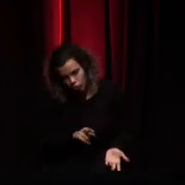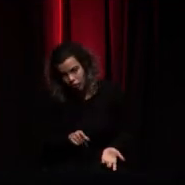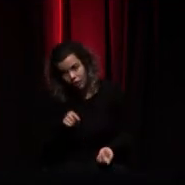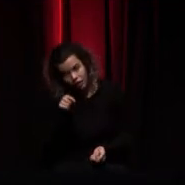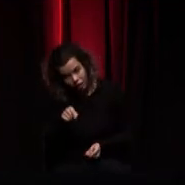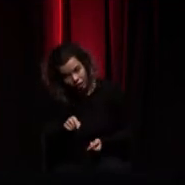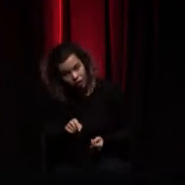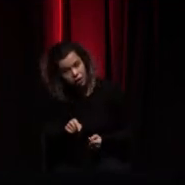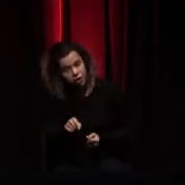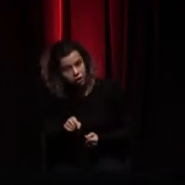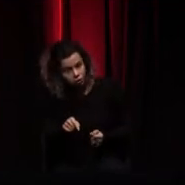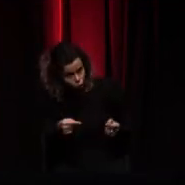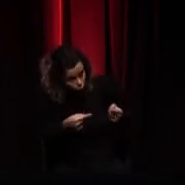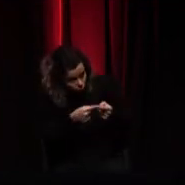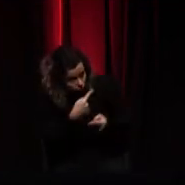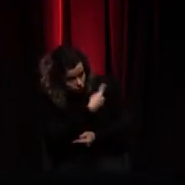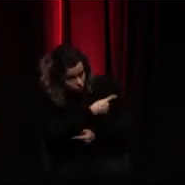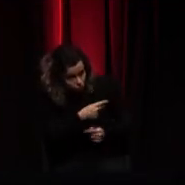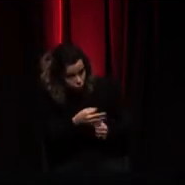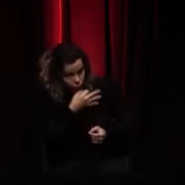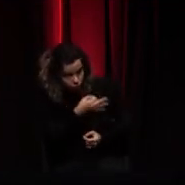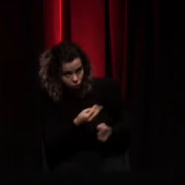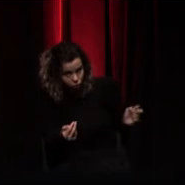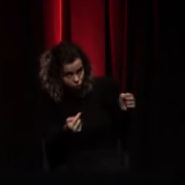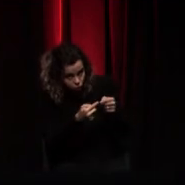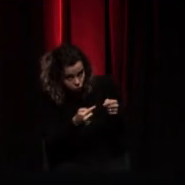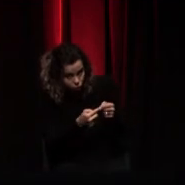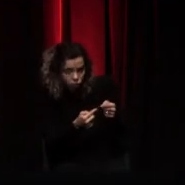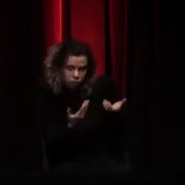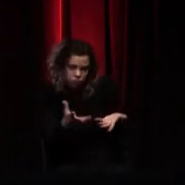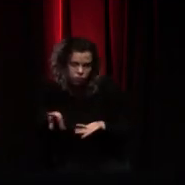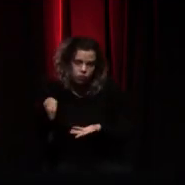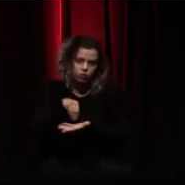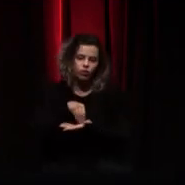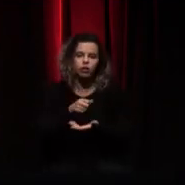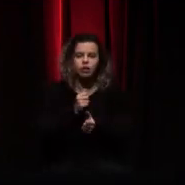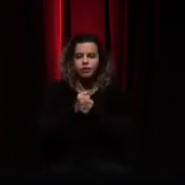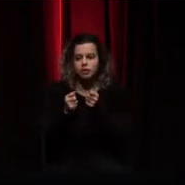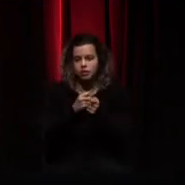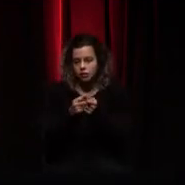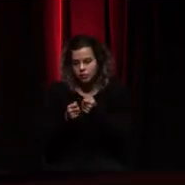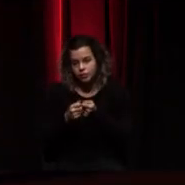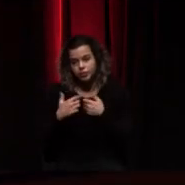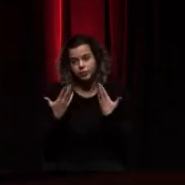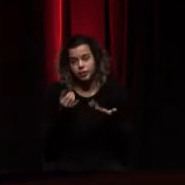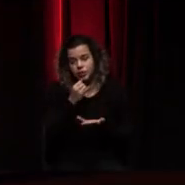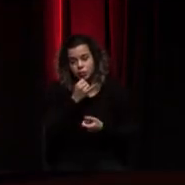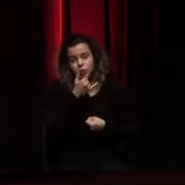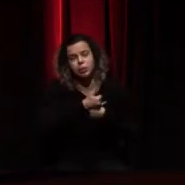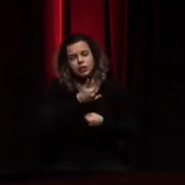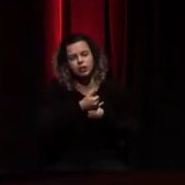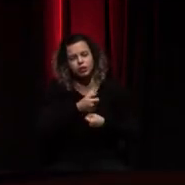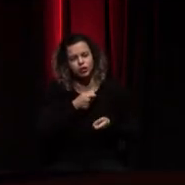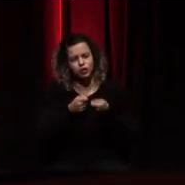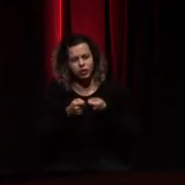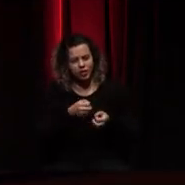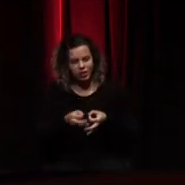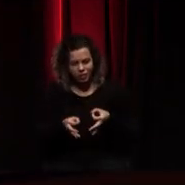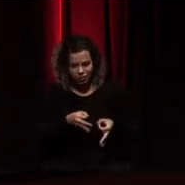with their vision of the world. That is what is all about.” You asked about the boss of journalism. When I saw the panel name it reminded me